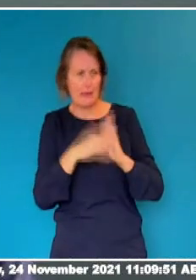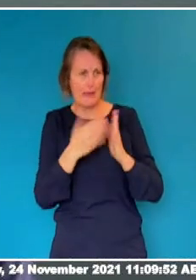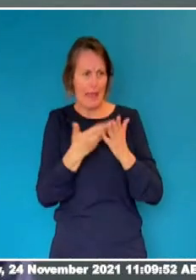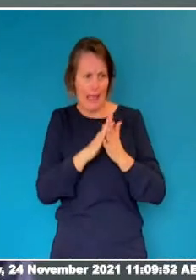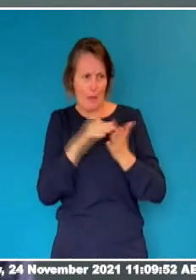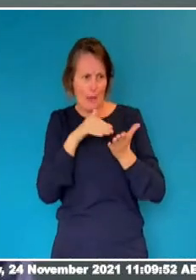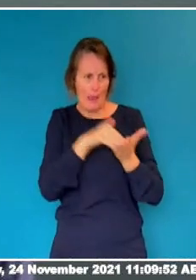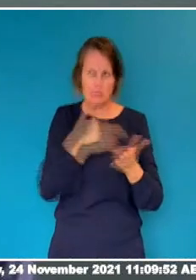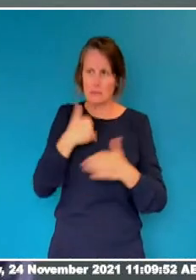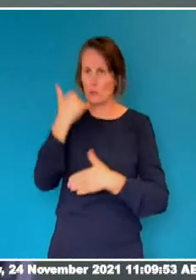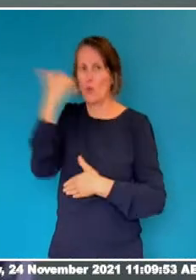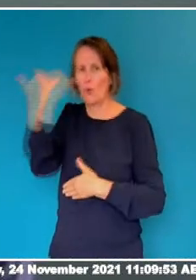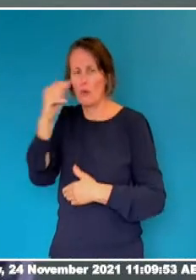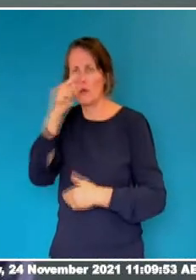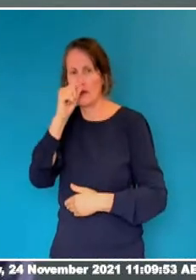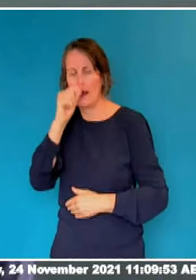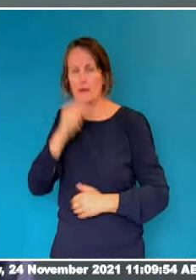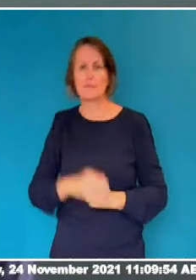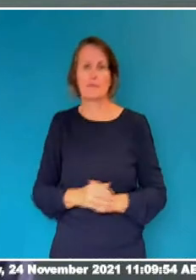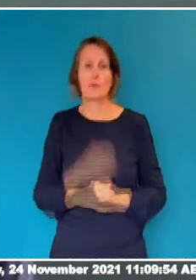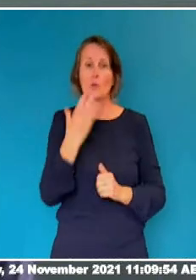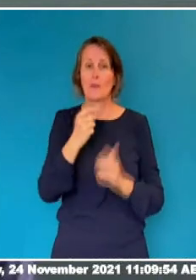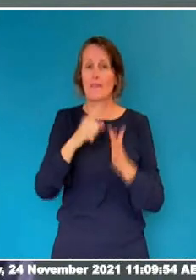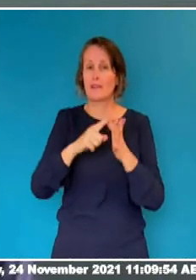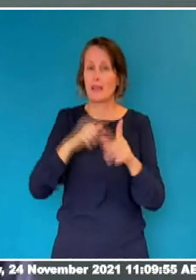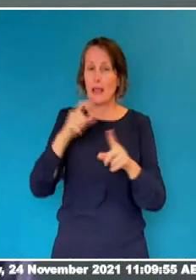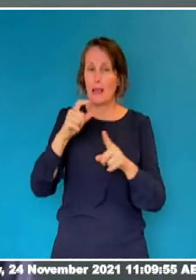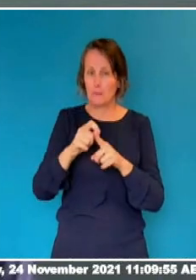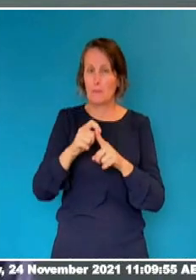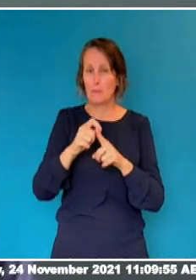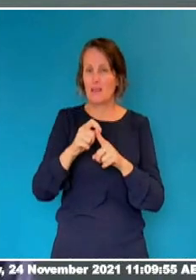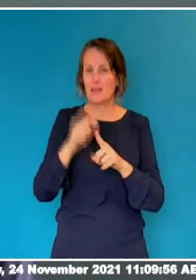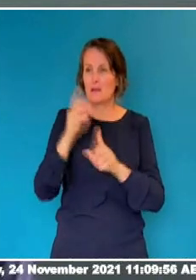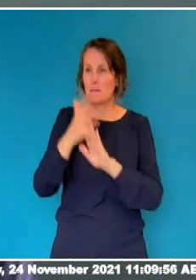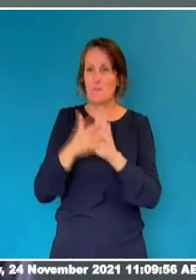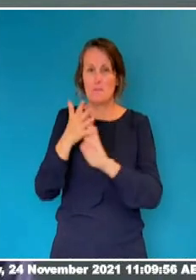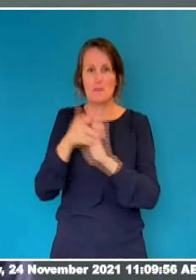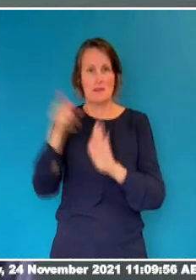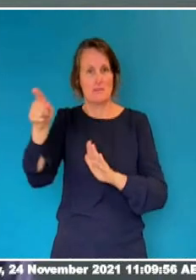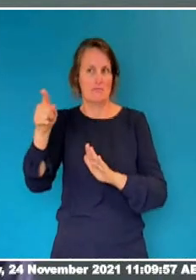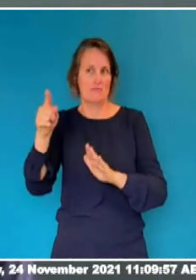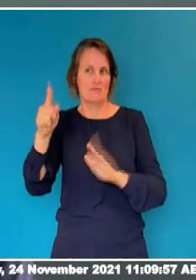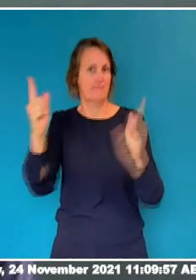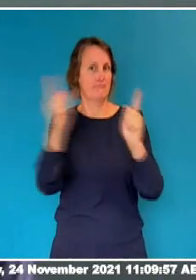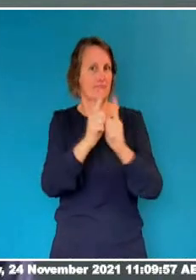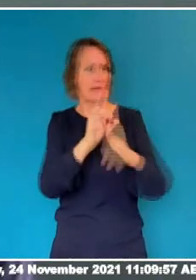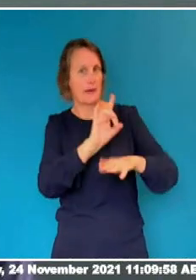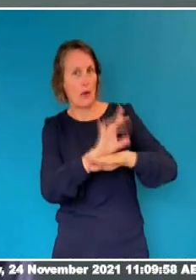third party provider that we pay for that can provide counselling support to any of our